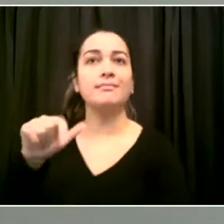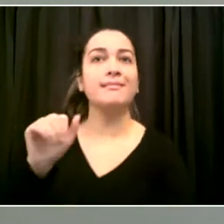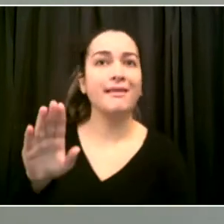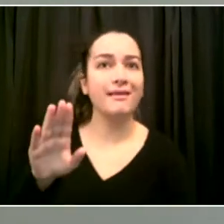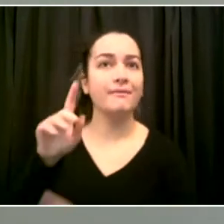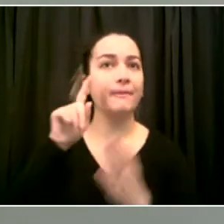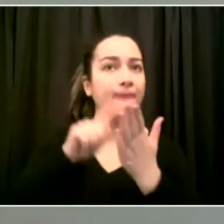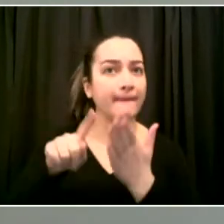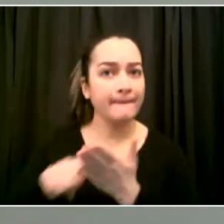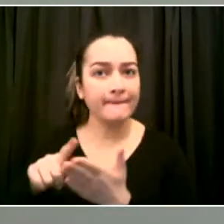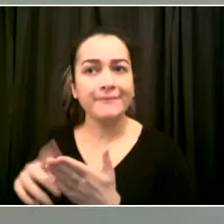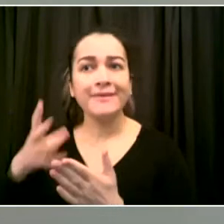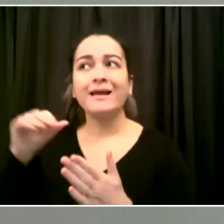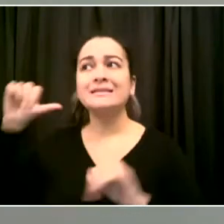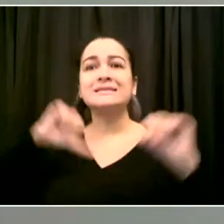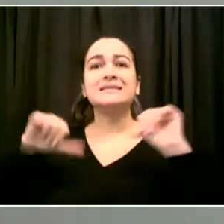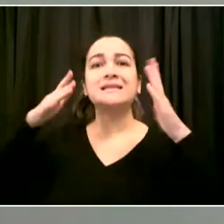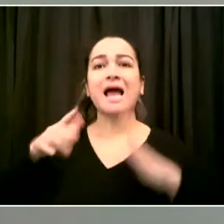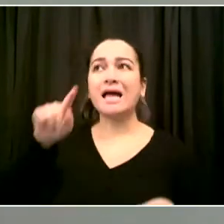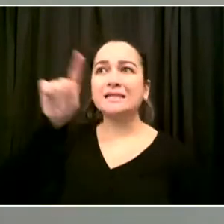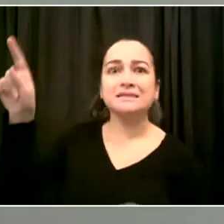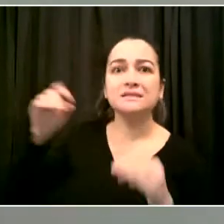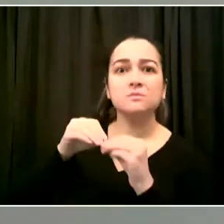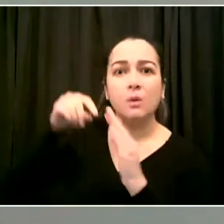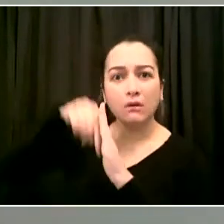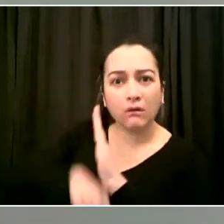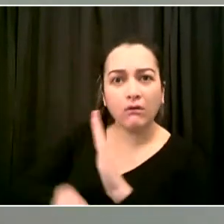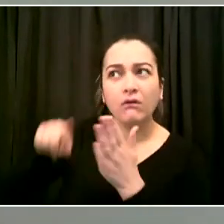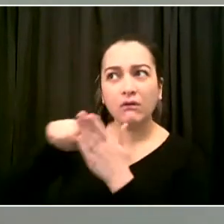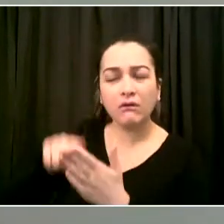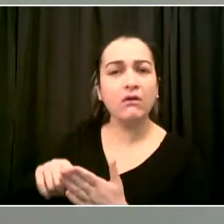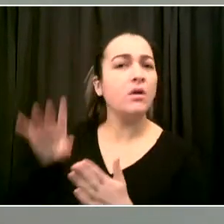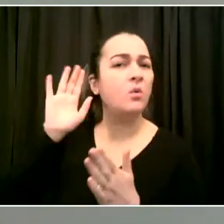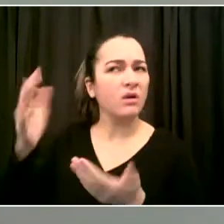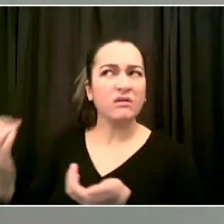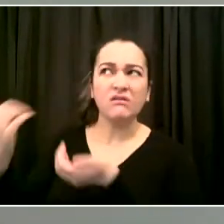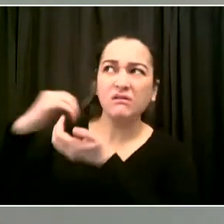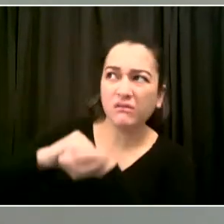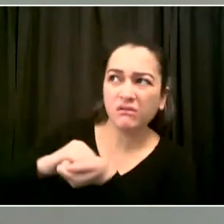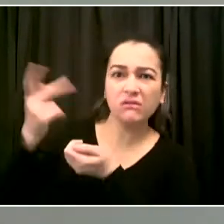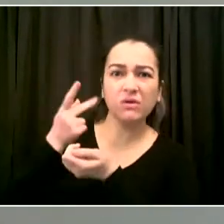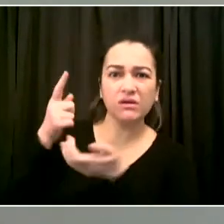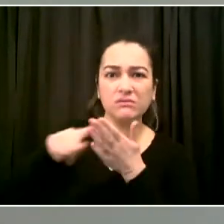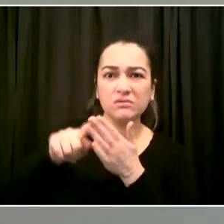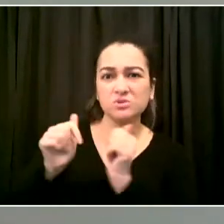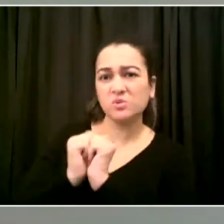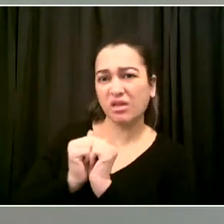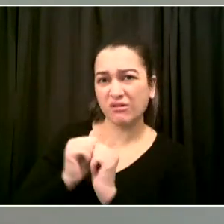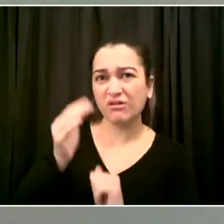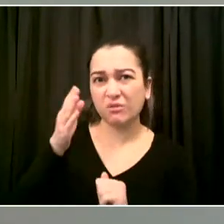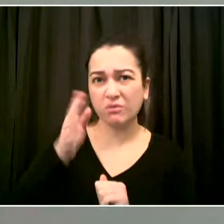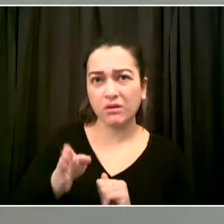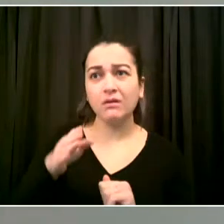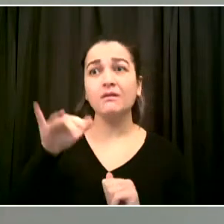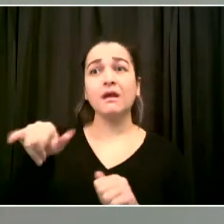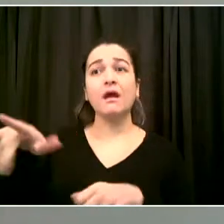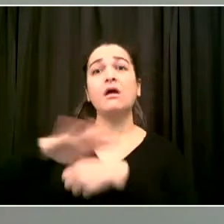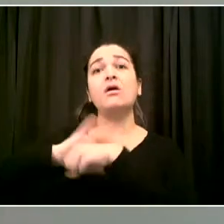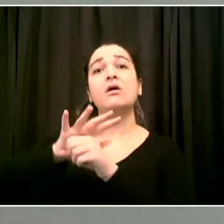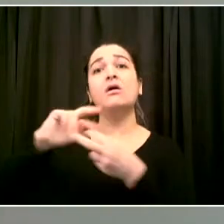OUR PANDEMIC RESPONSE LABORATORY IN ALL THESE ACADEMIC PARTNNRSE WHO BEEBEEN RWOKING WELL WITH US.